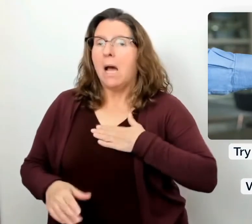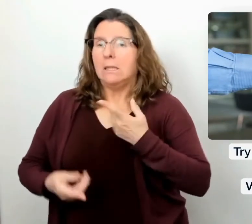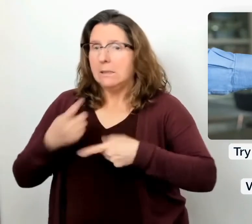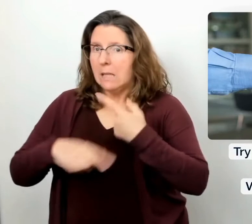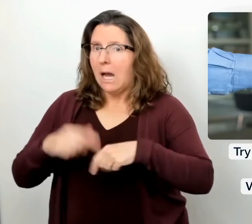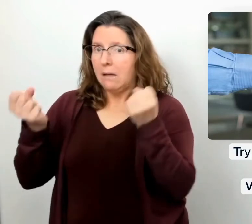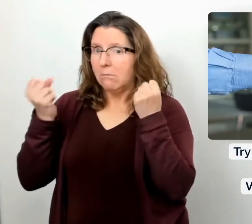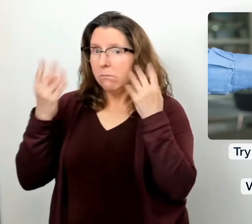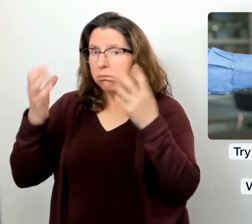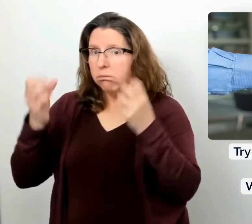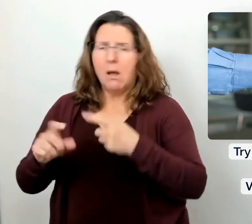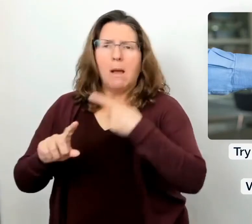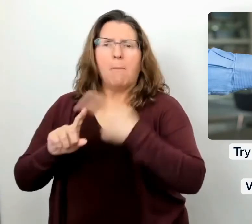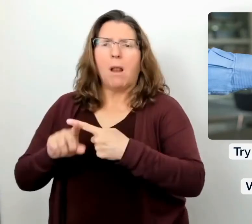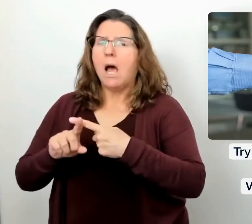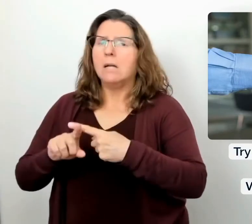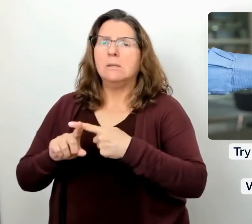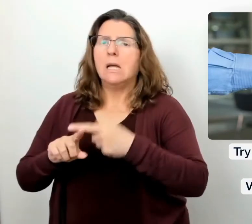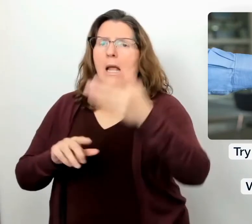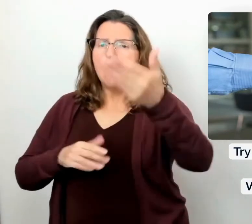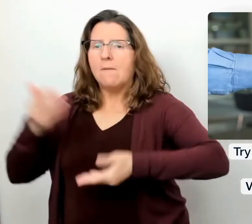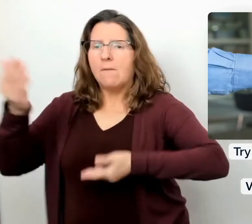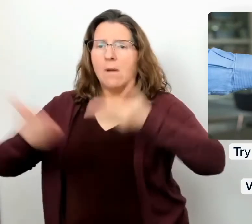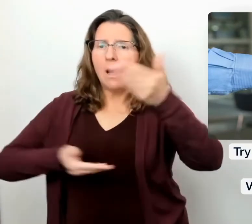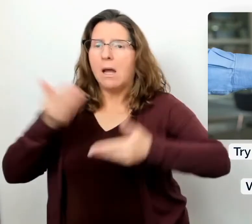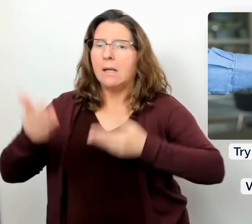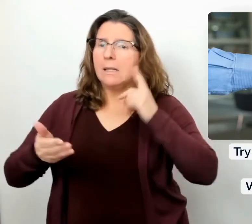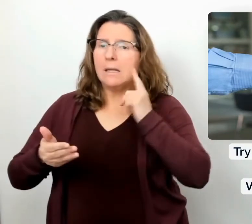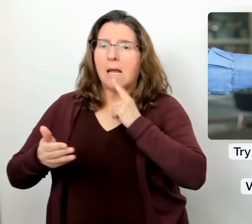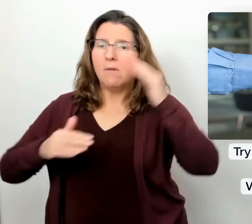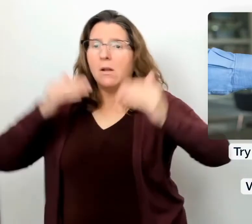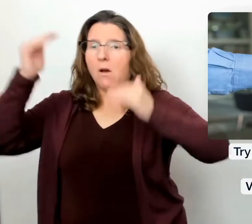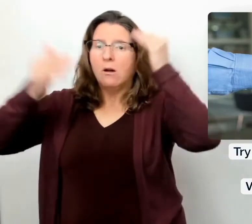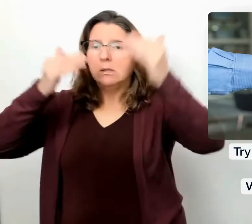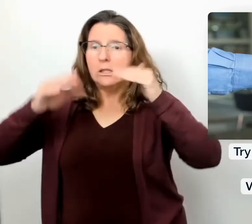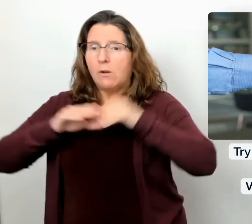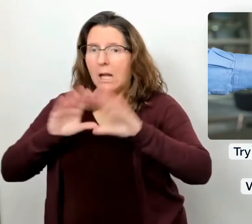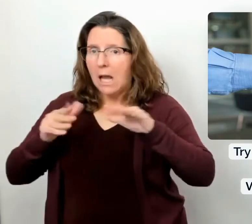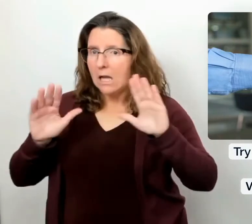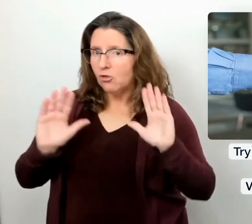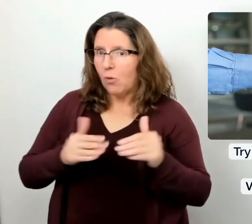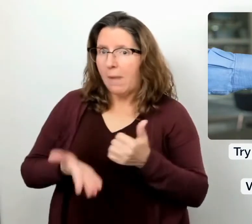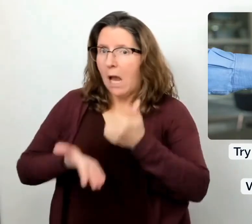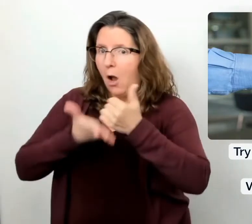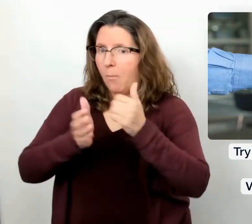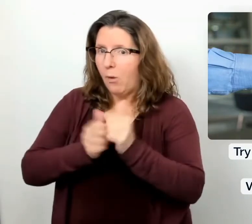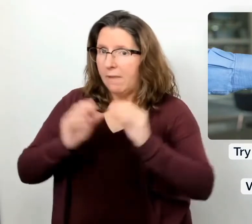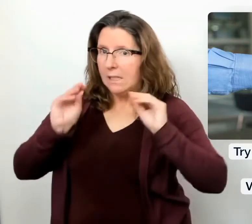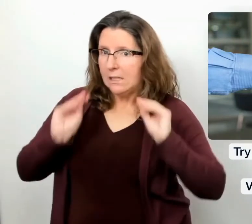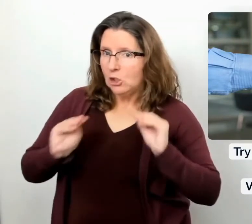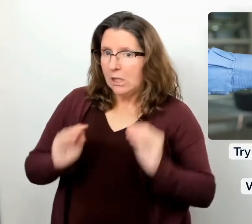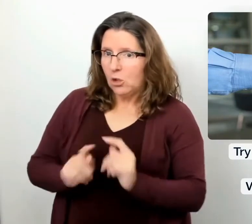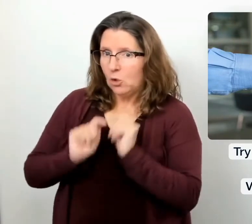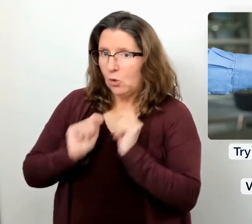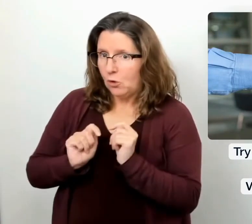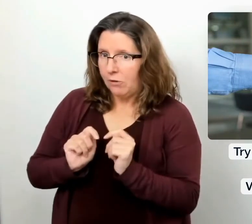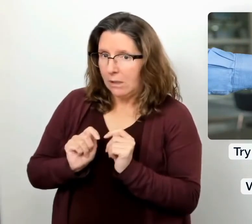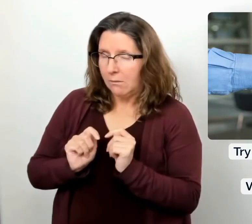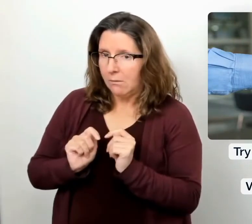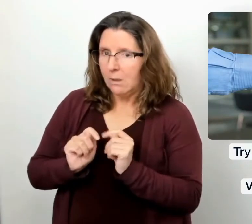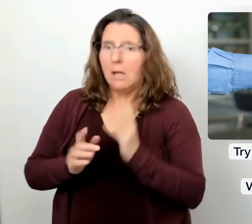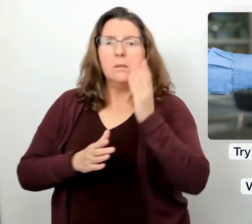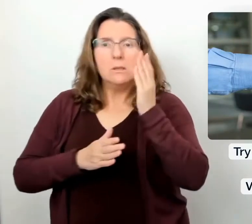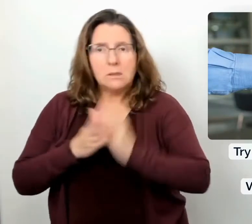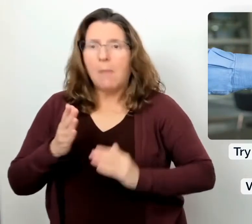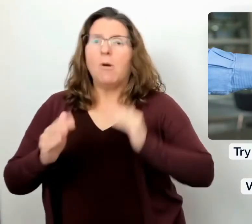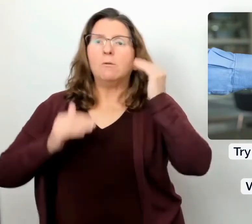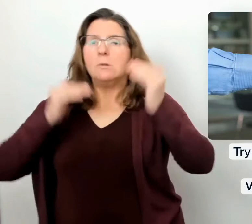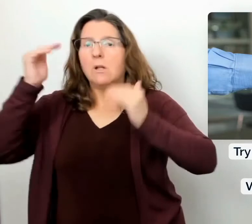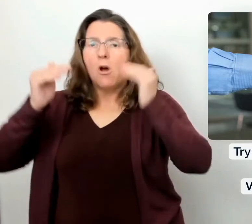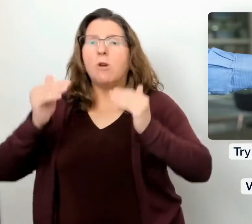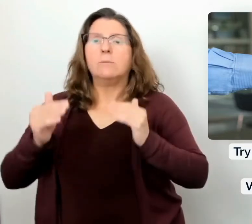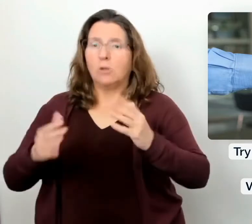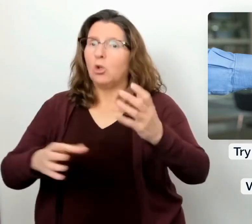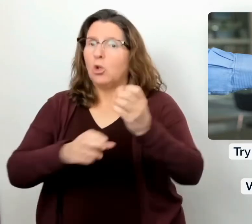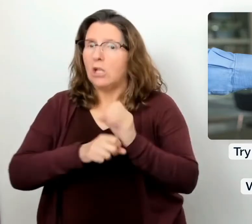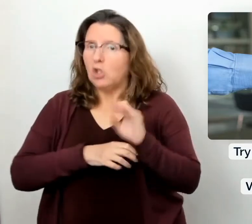And I would invite deaf adults from the community to come into the classroom to assist with the teaching and the tutoring.